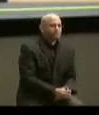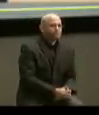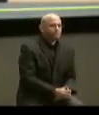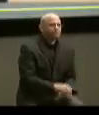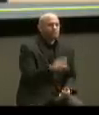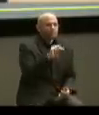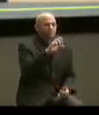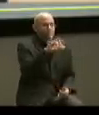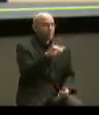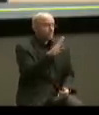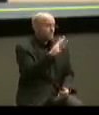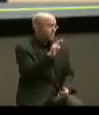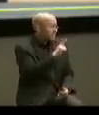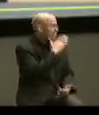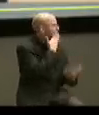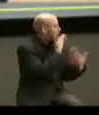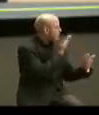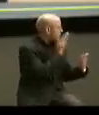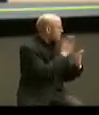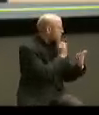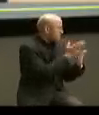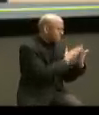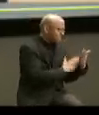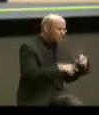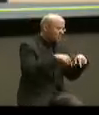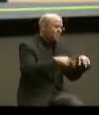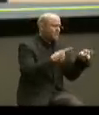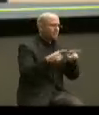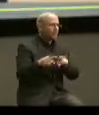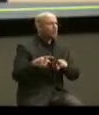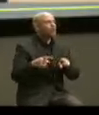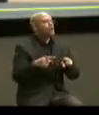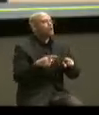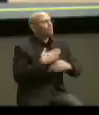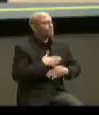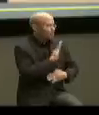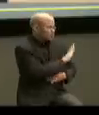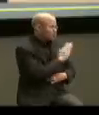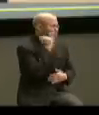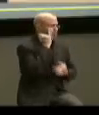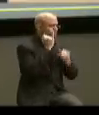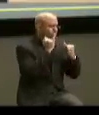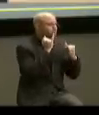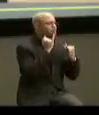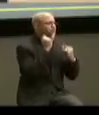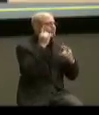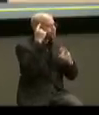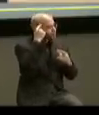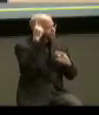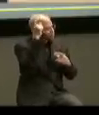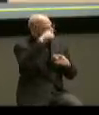MANDY, BILL, THANK YOU FOR BEING PART OF THIS EVENT. APPRECIATE YOUR INSIGHTS AND FOR ALL THAT YOU'RE DOING IN SUPPORT